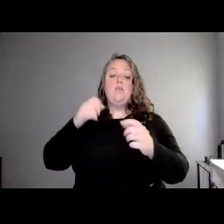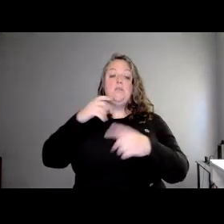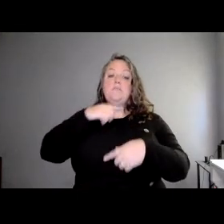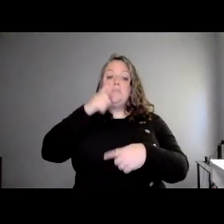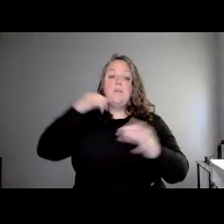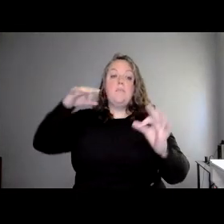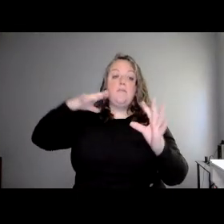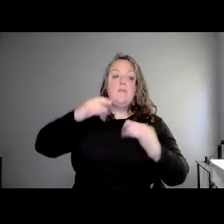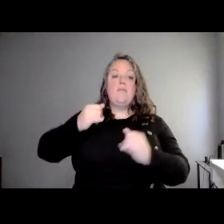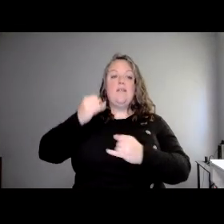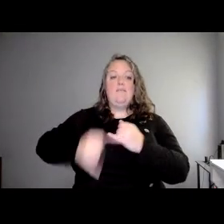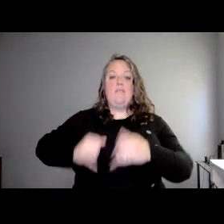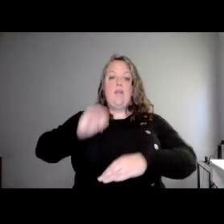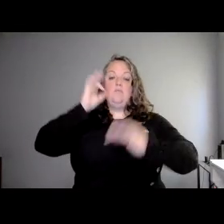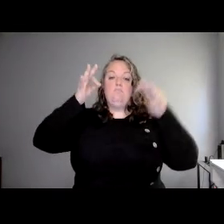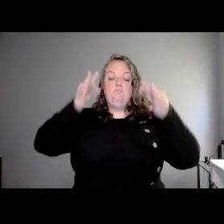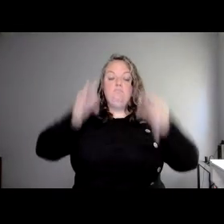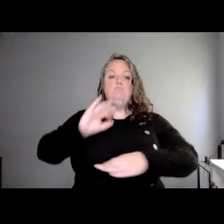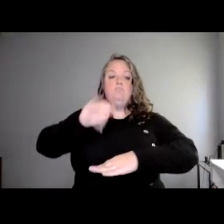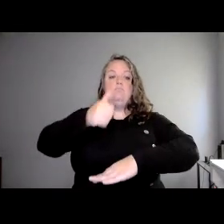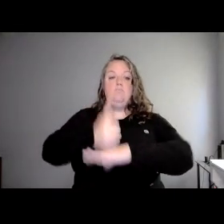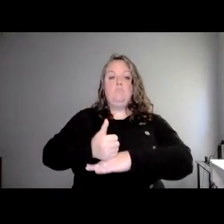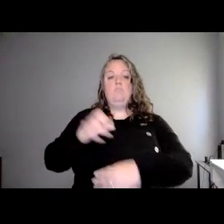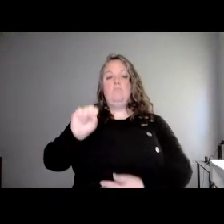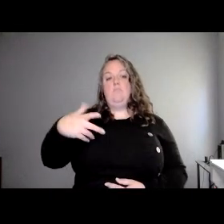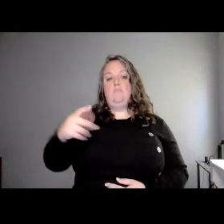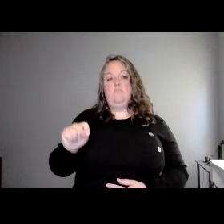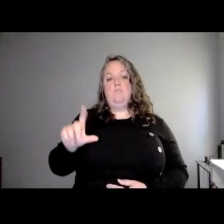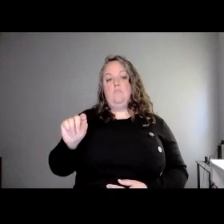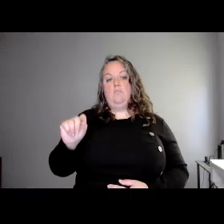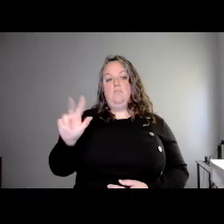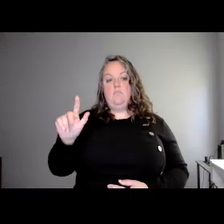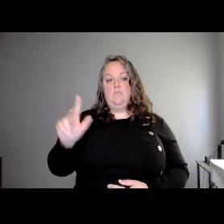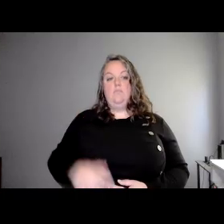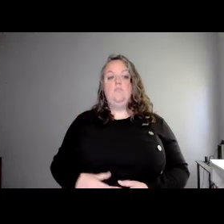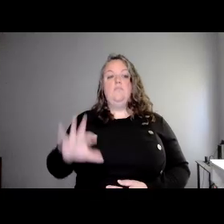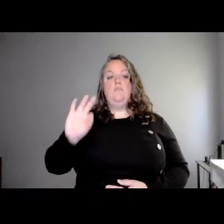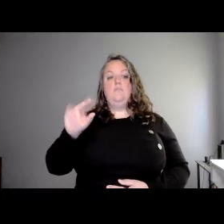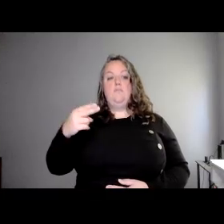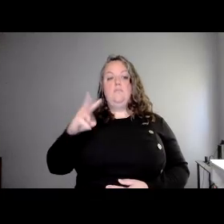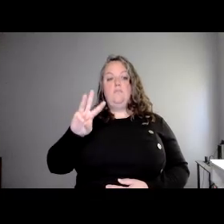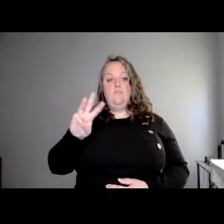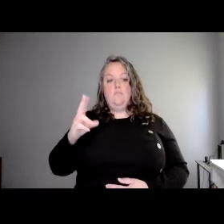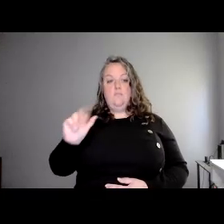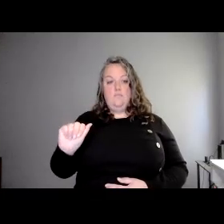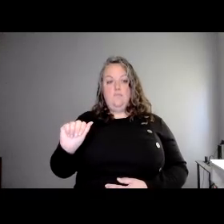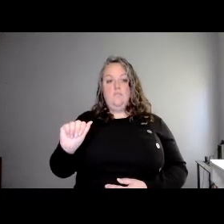was established in September of [20]23. Federal Highway recommended PROWAG as a best practice in